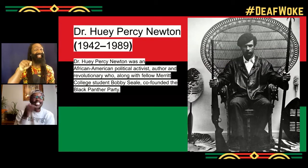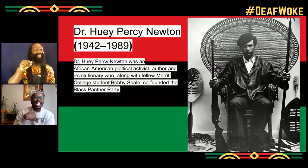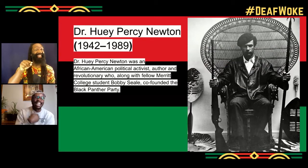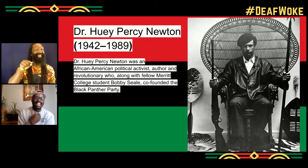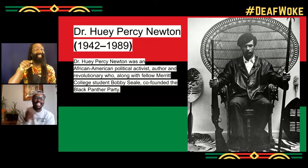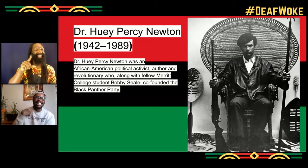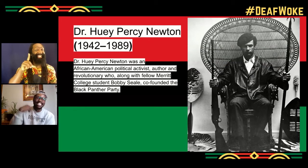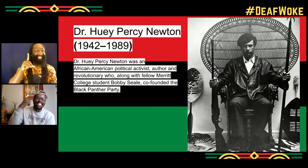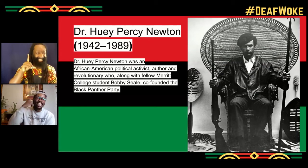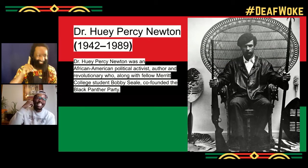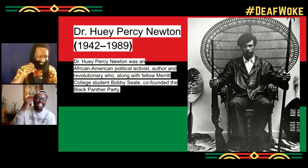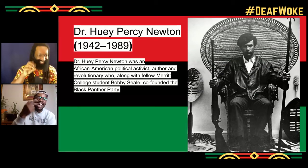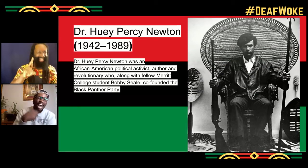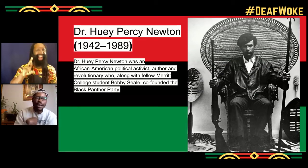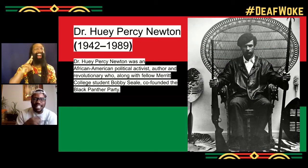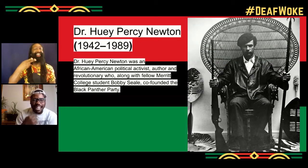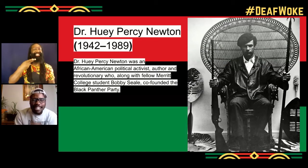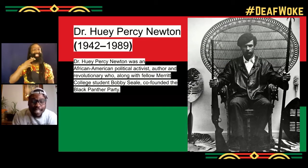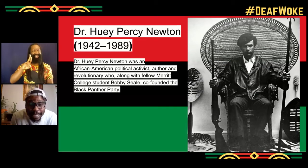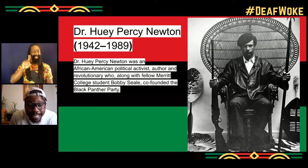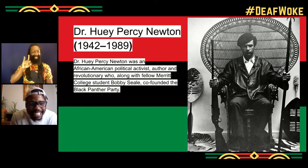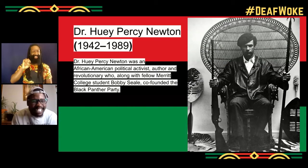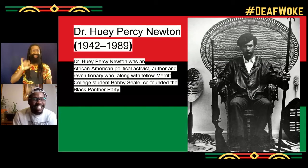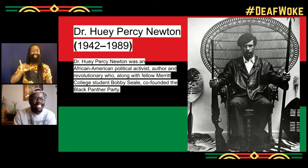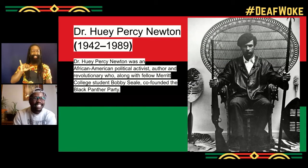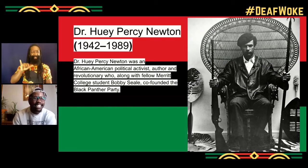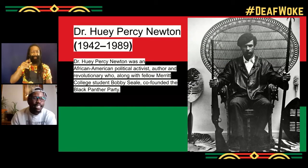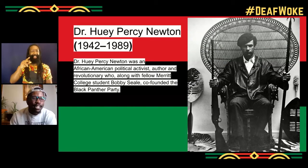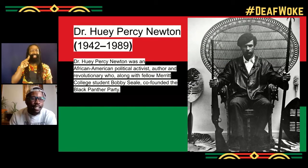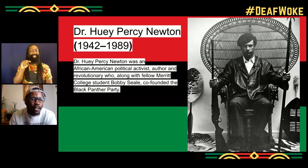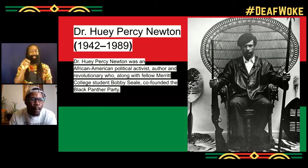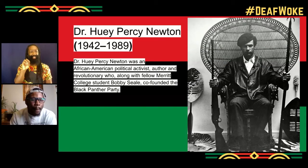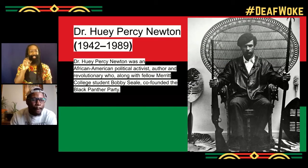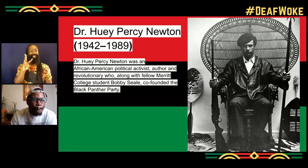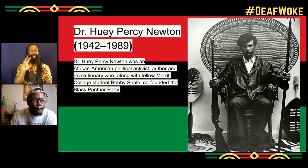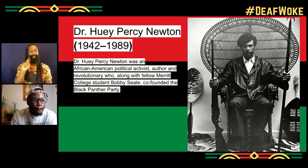Power to the people bruh! Oh, yeah. Huey Percy Newton.